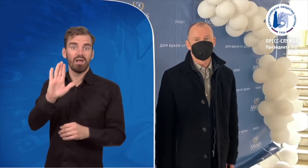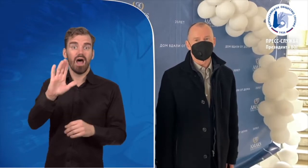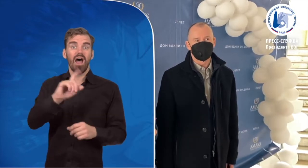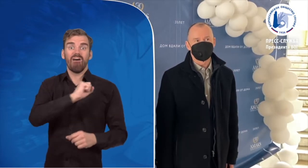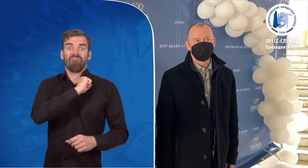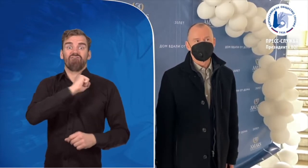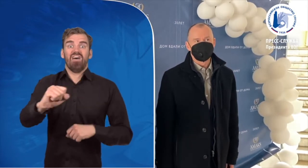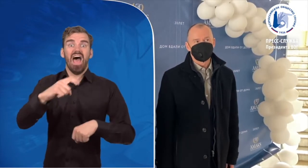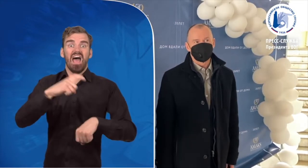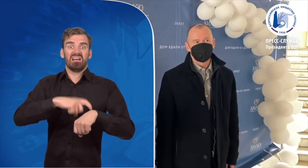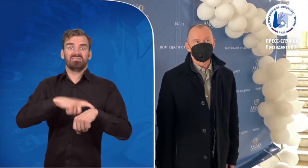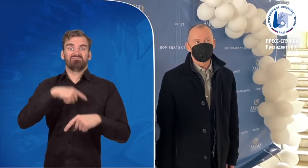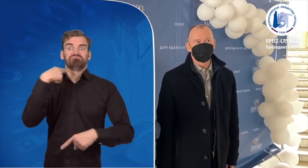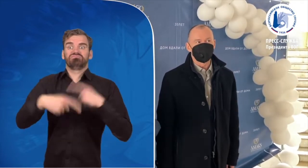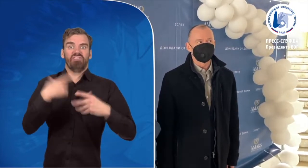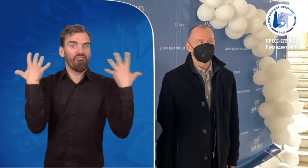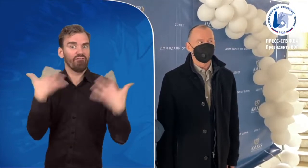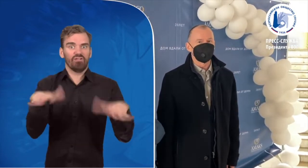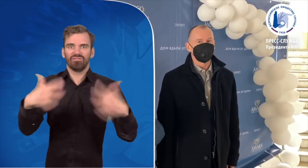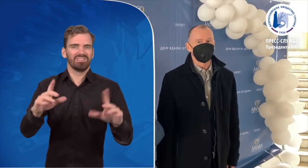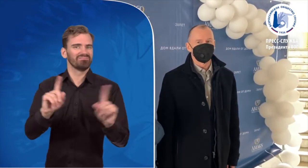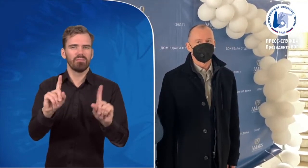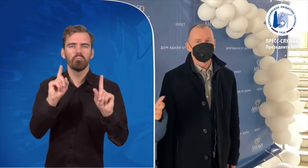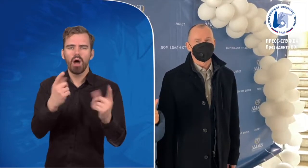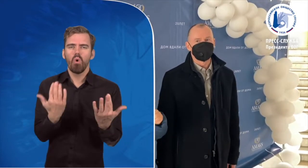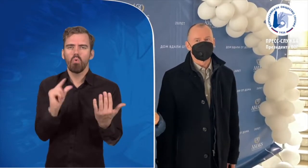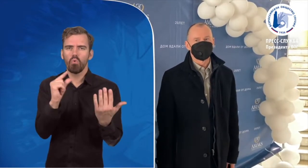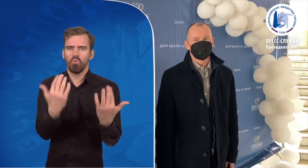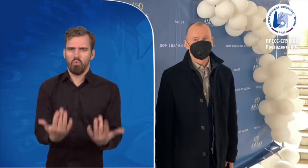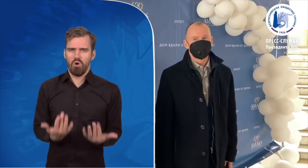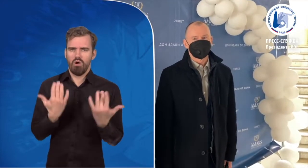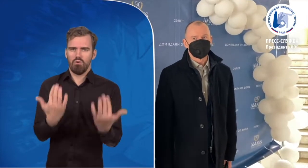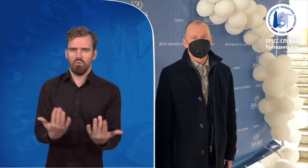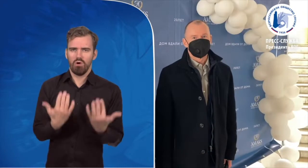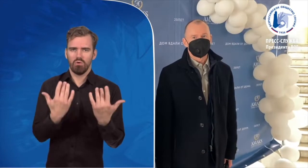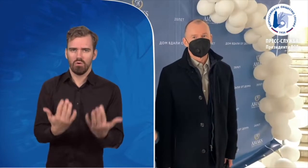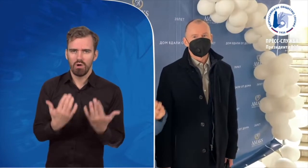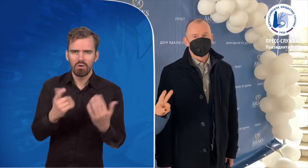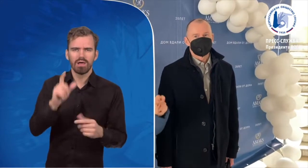Let's take control so that the issues are resolved.